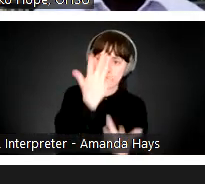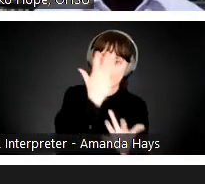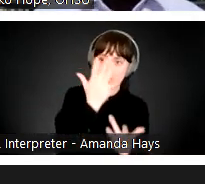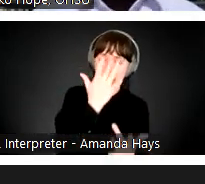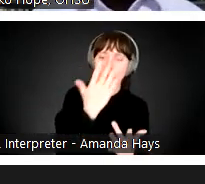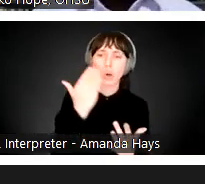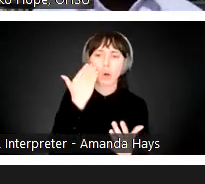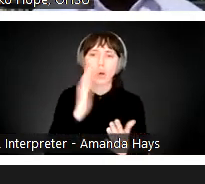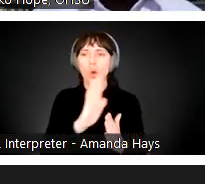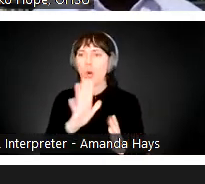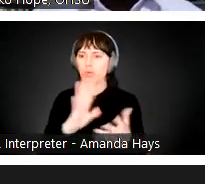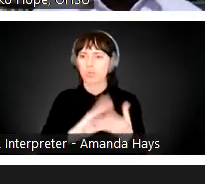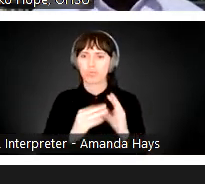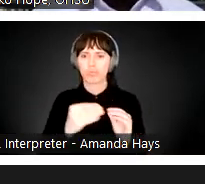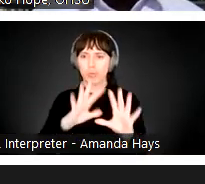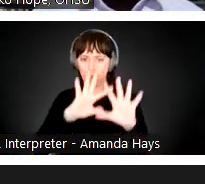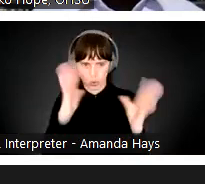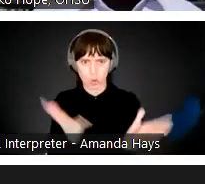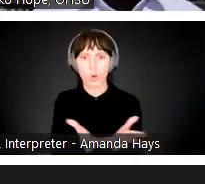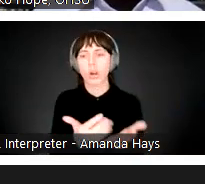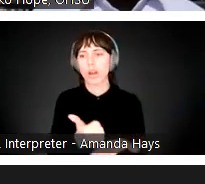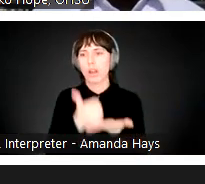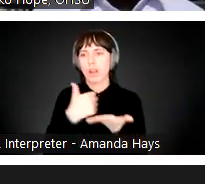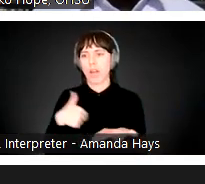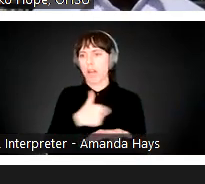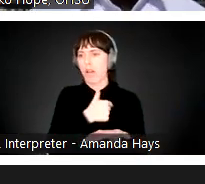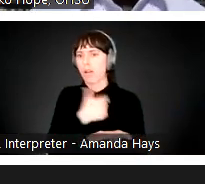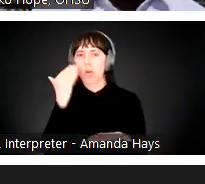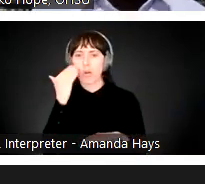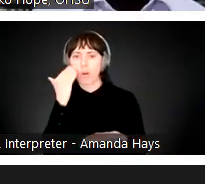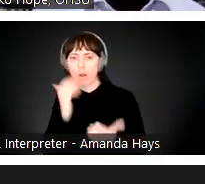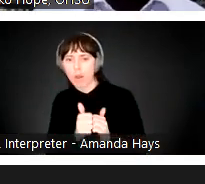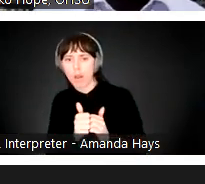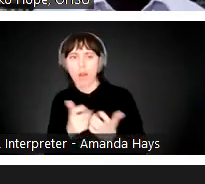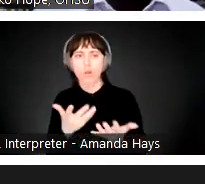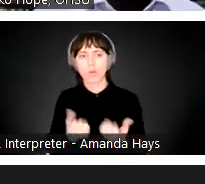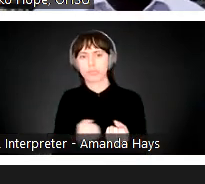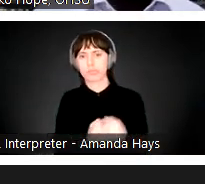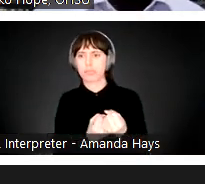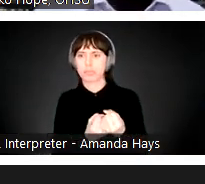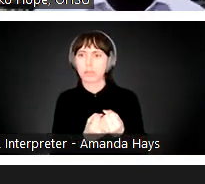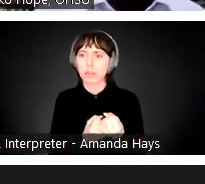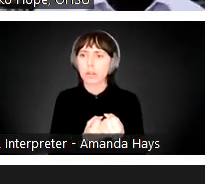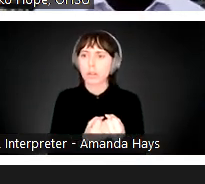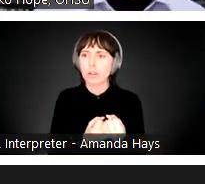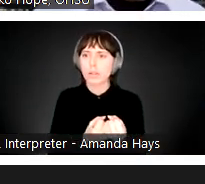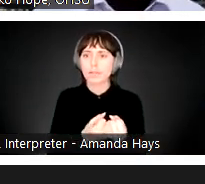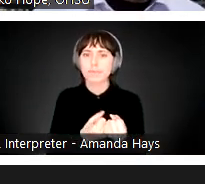even despite your your symptoms- have you be able to be more capable and